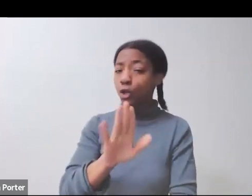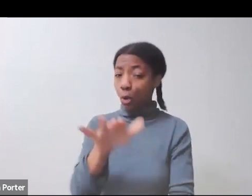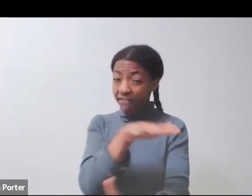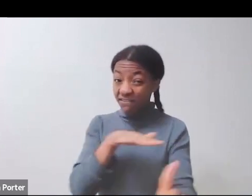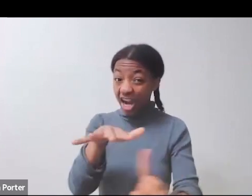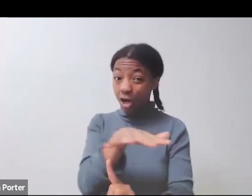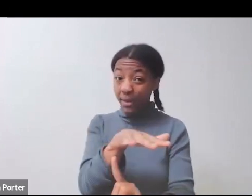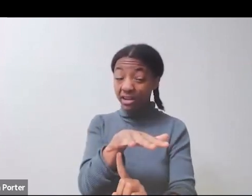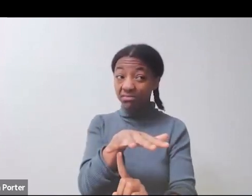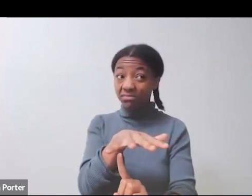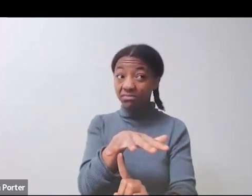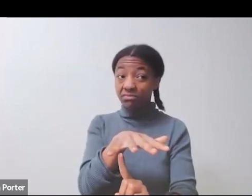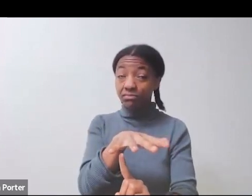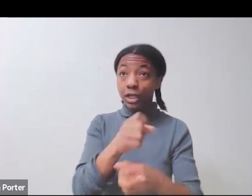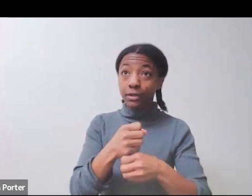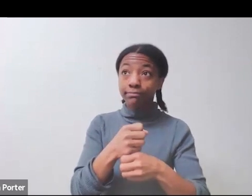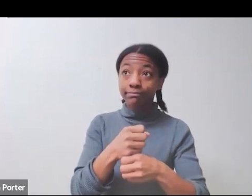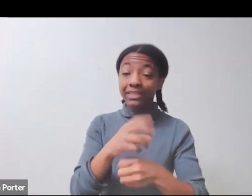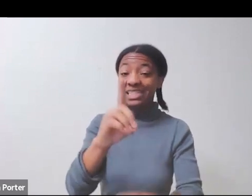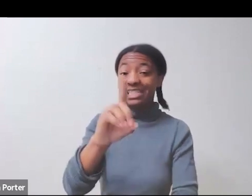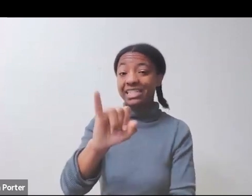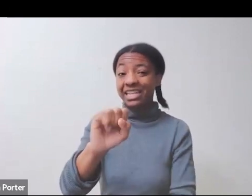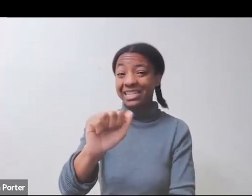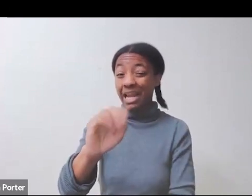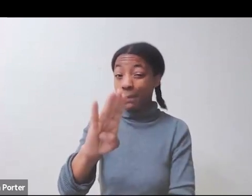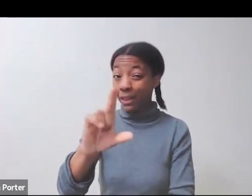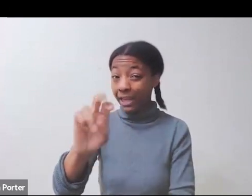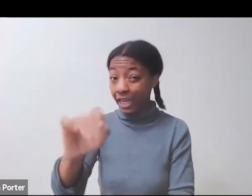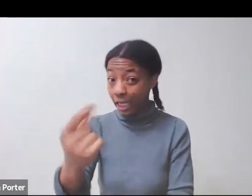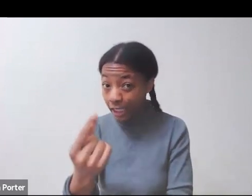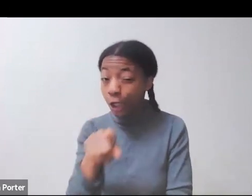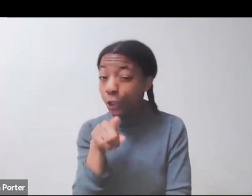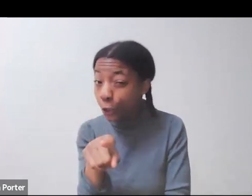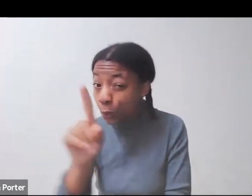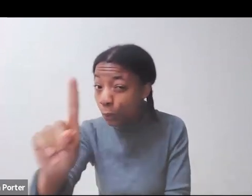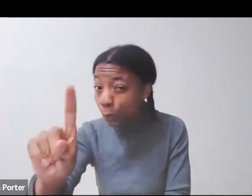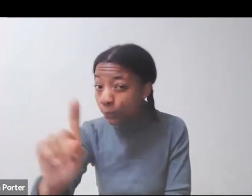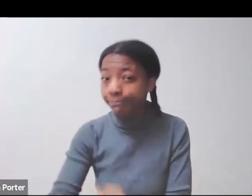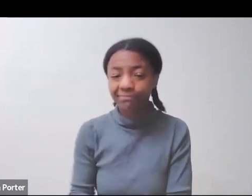I think this is an evolving problem, and I don't have the best answer other than here's what we've been doing